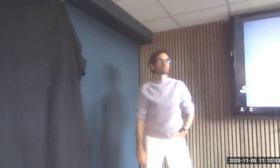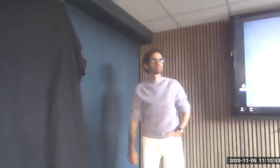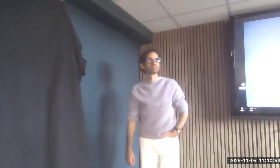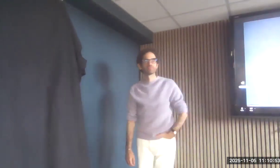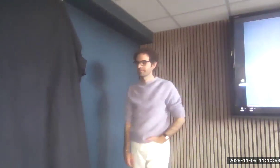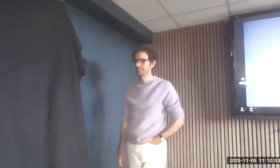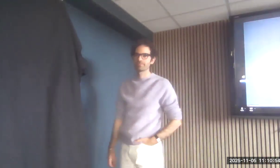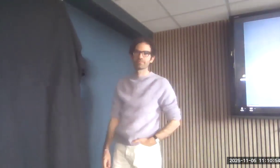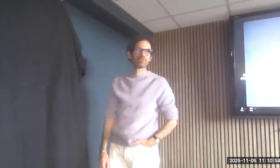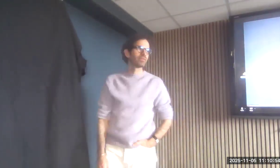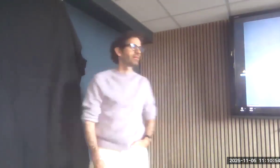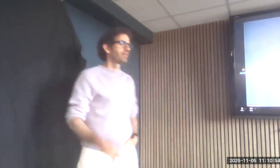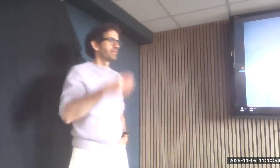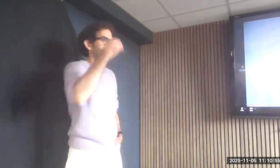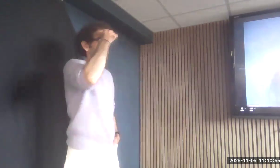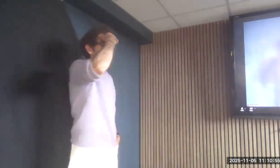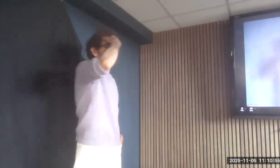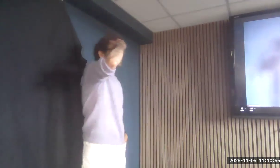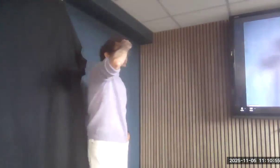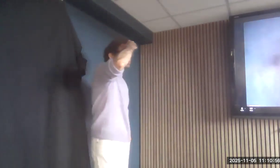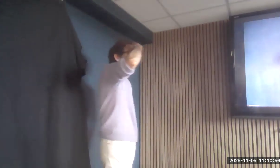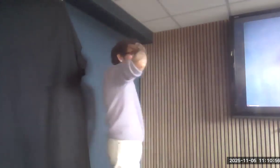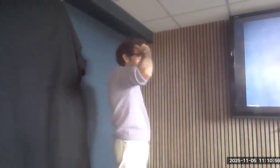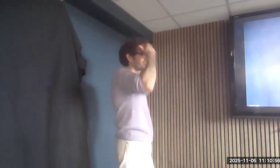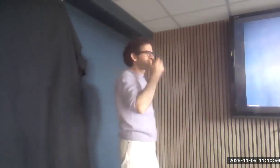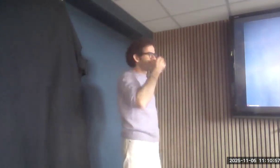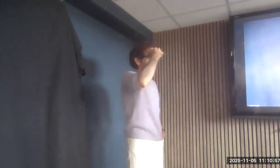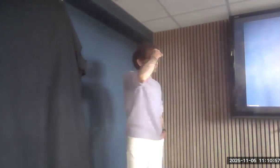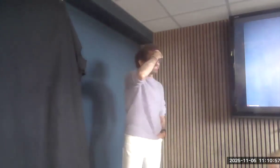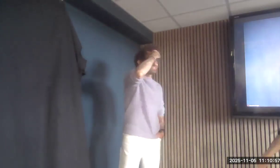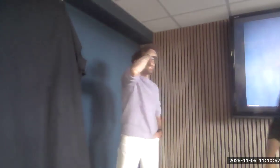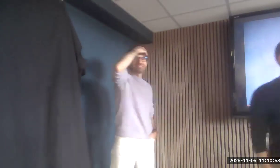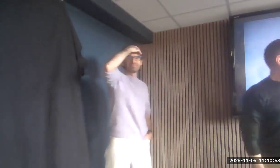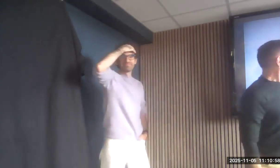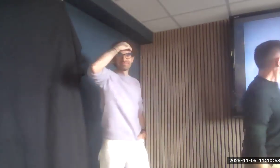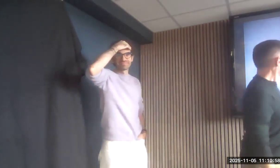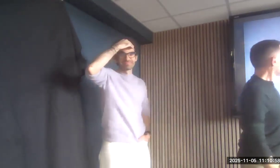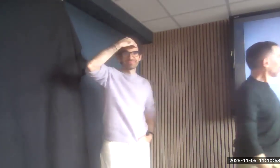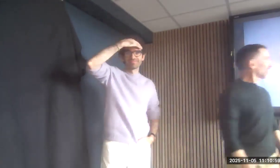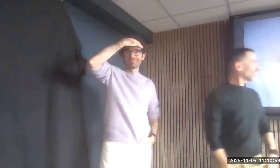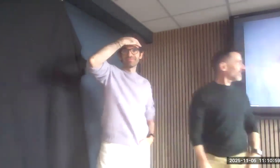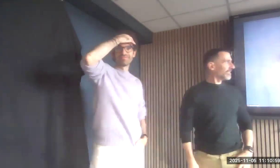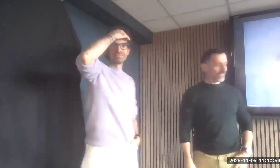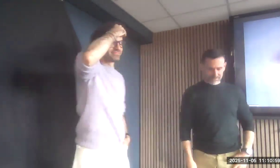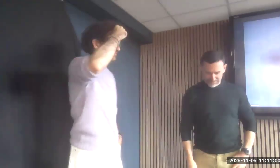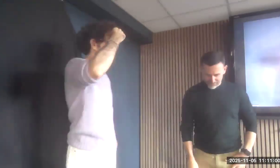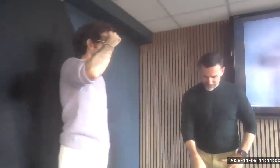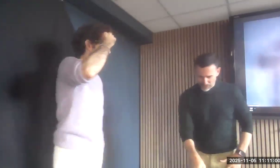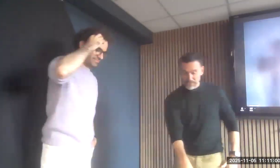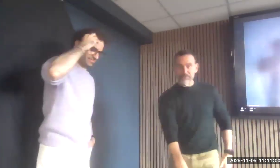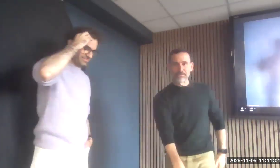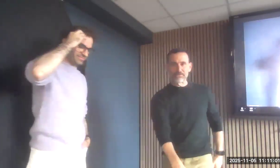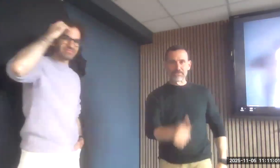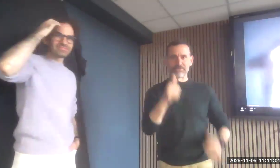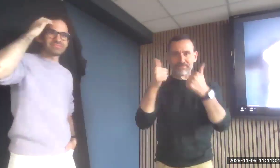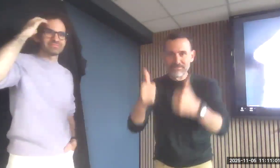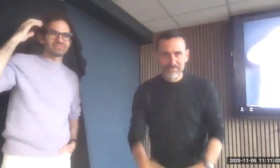I see Adam Schembri is going to start.